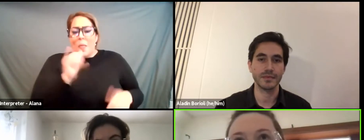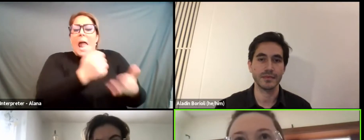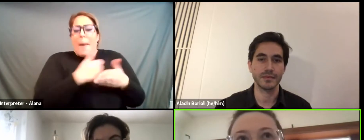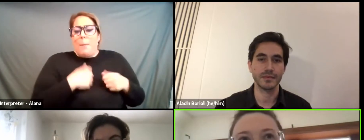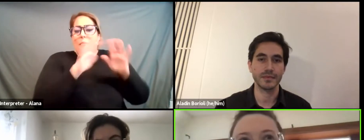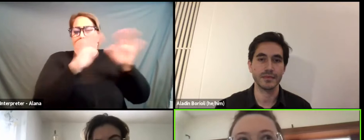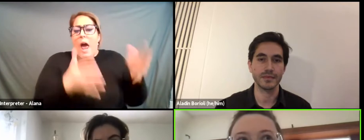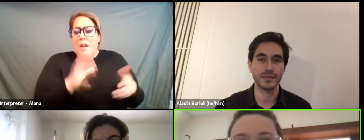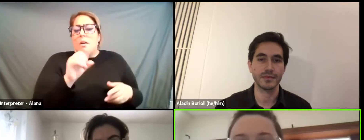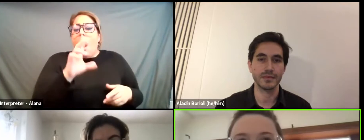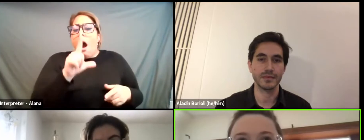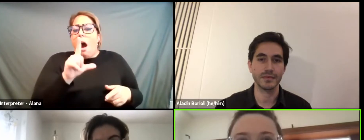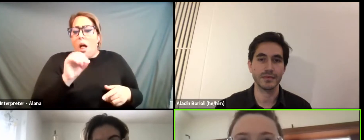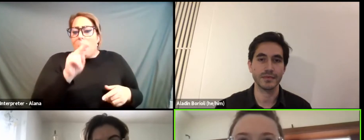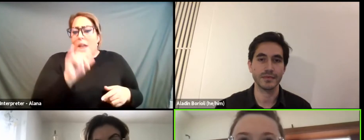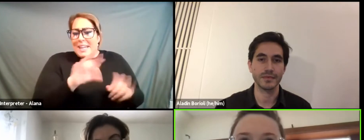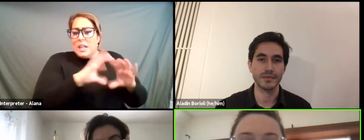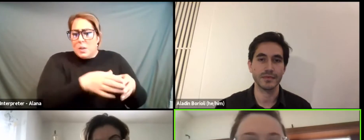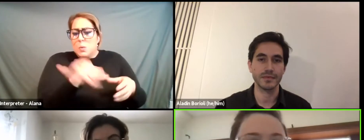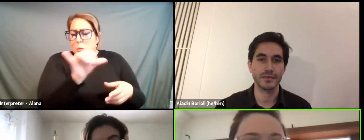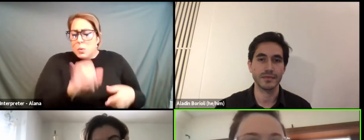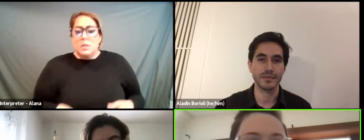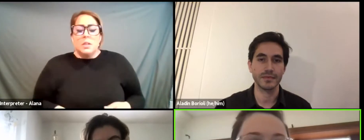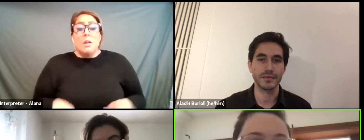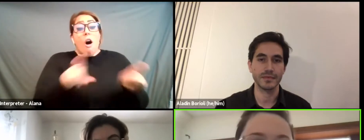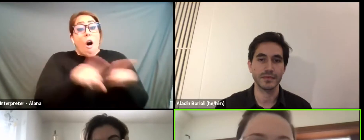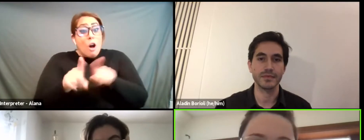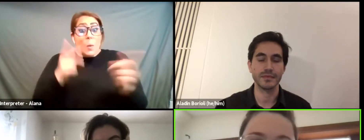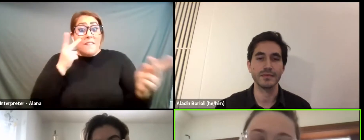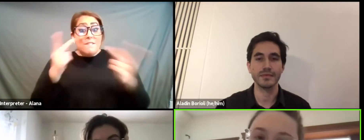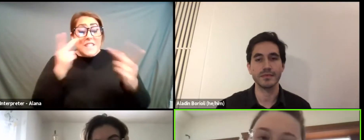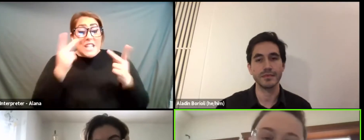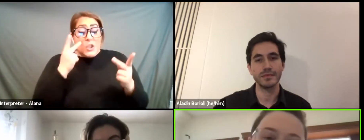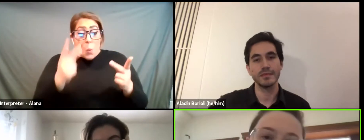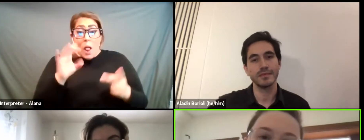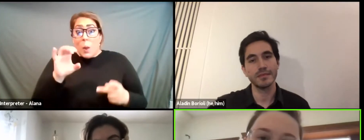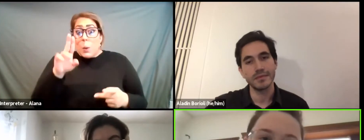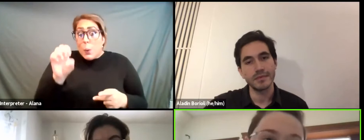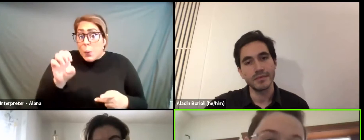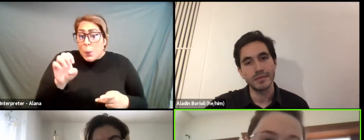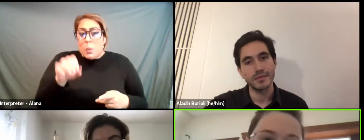think that visual cues are really important in a colony. Something you would probably just do